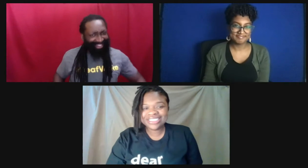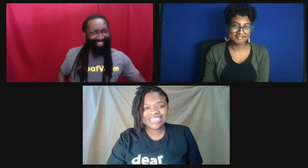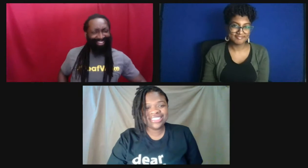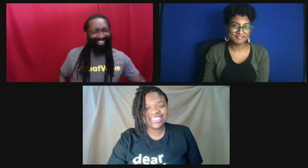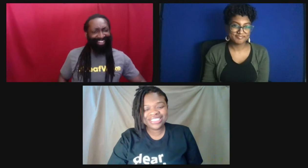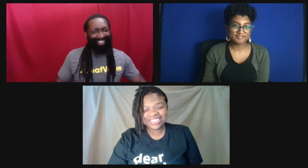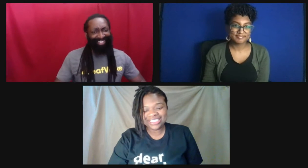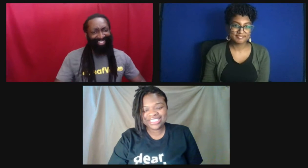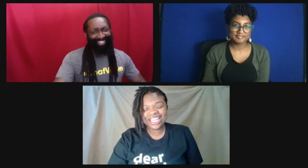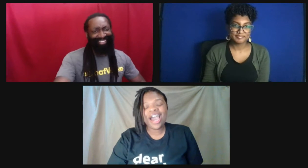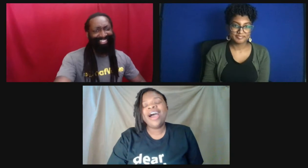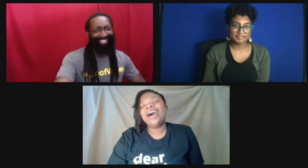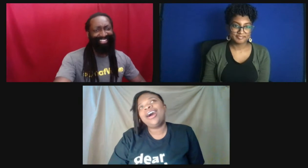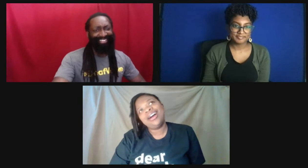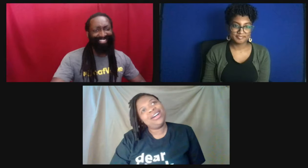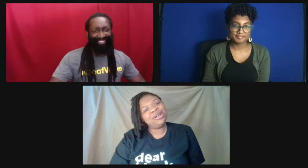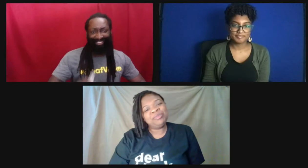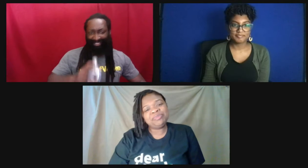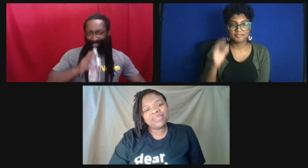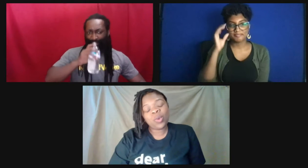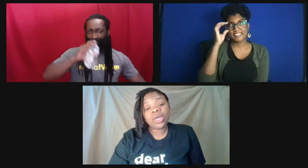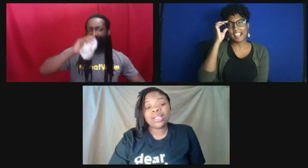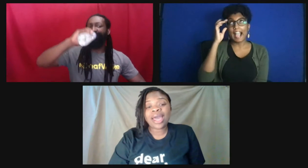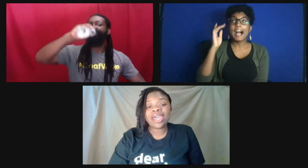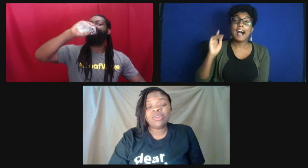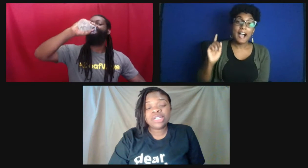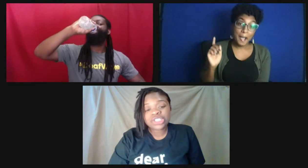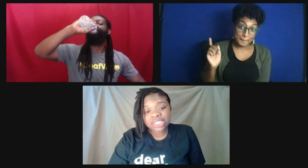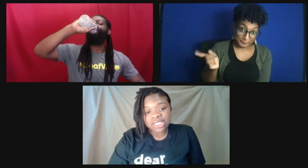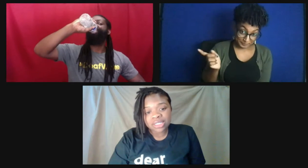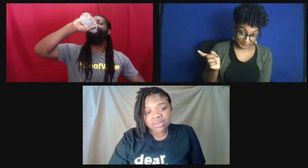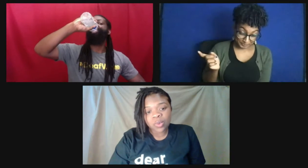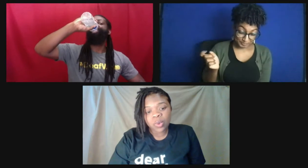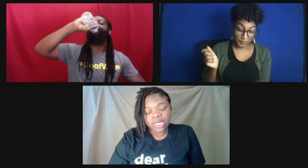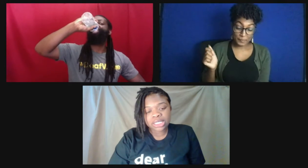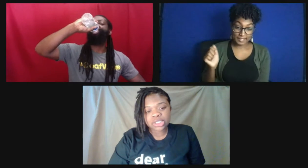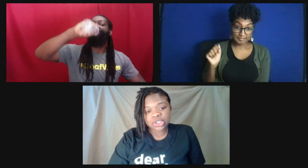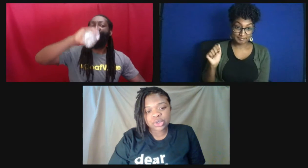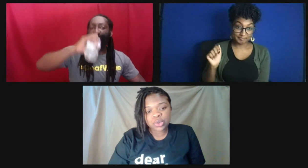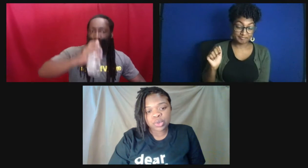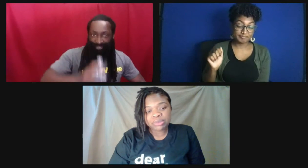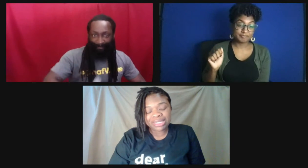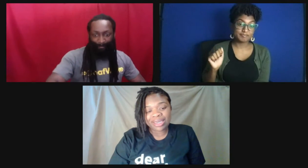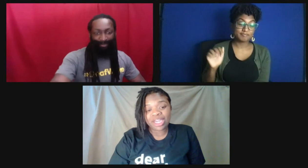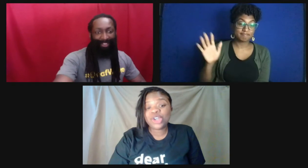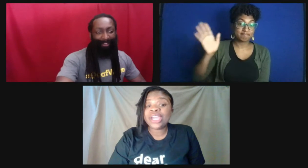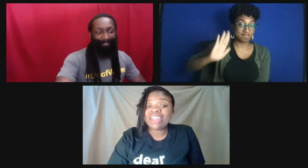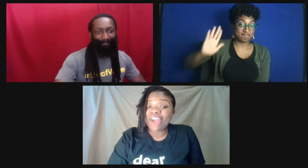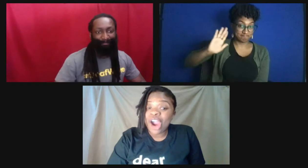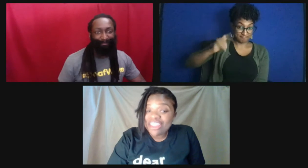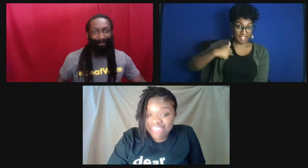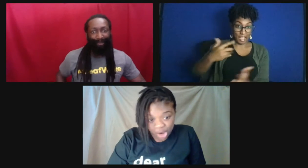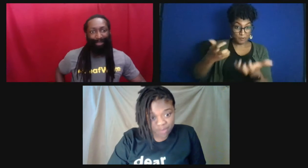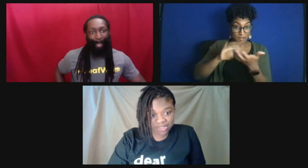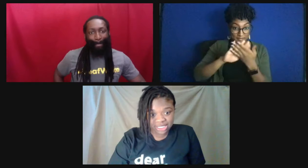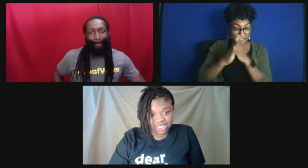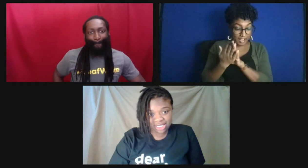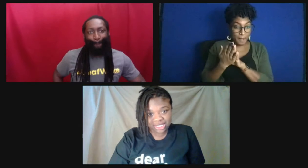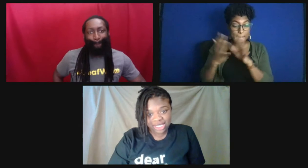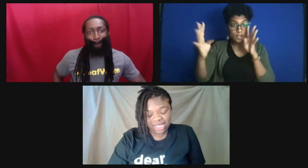In what? Well, I originally wanted to be a Creative Art Therapist